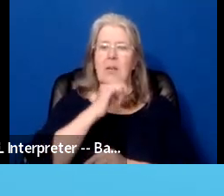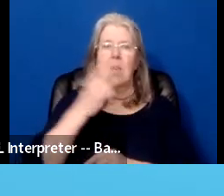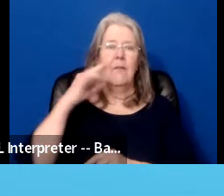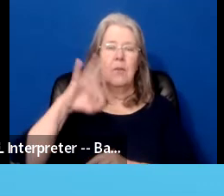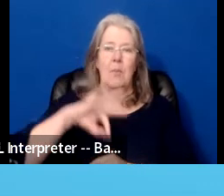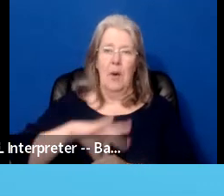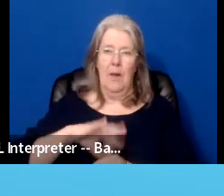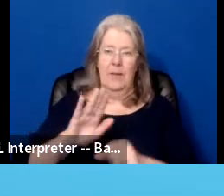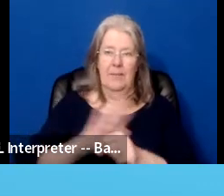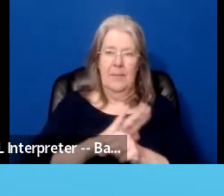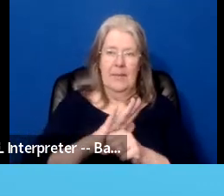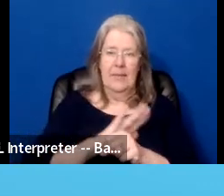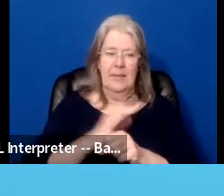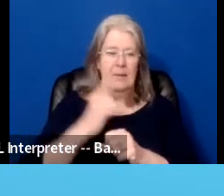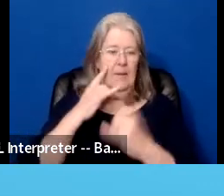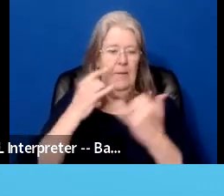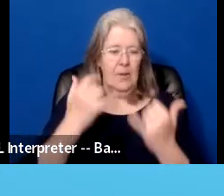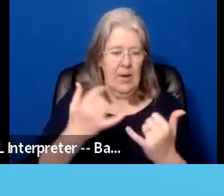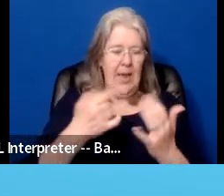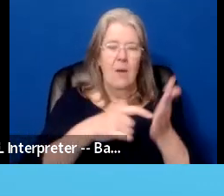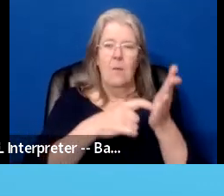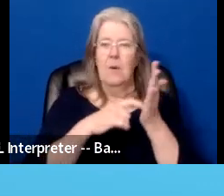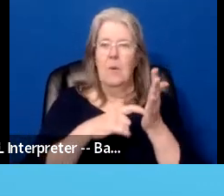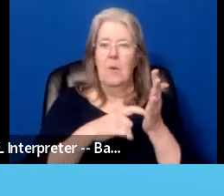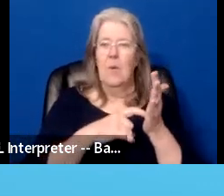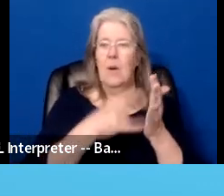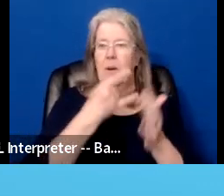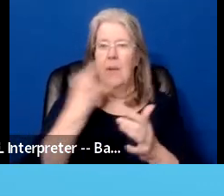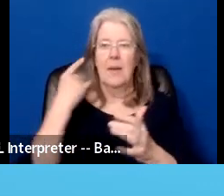this point we have continued to require masks for all students and teachers unless people